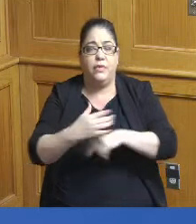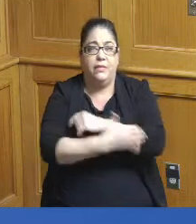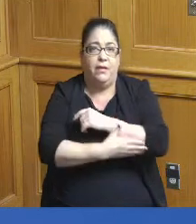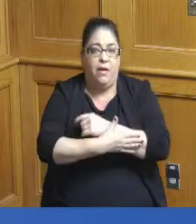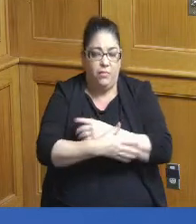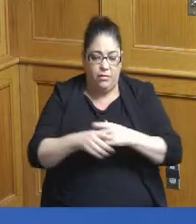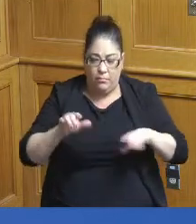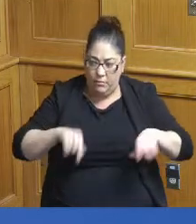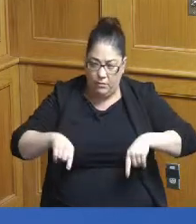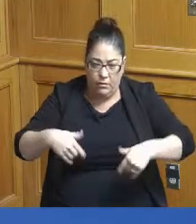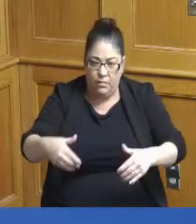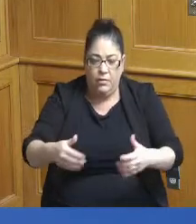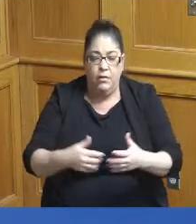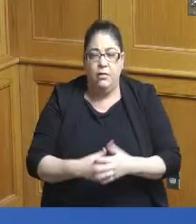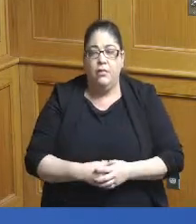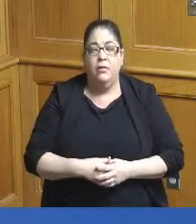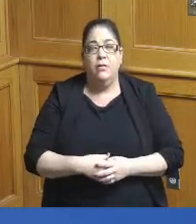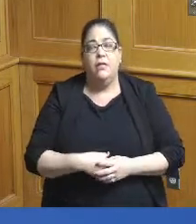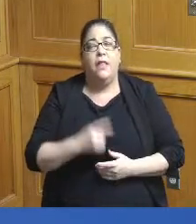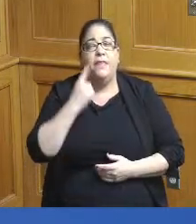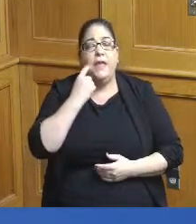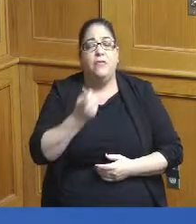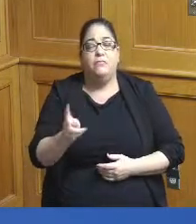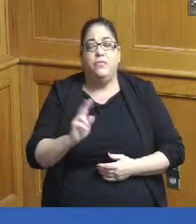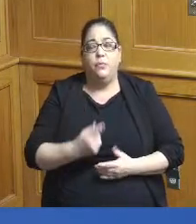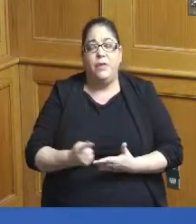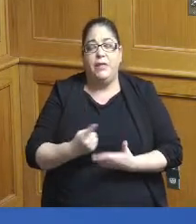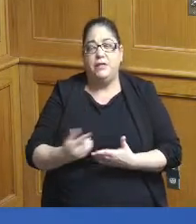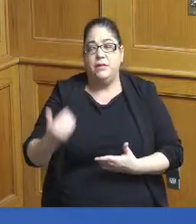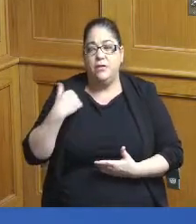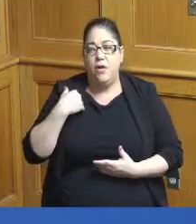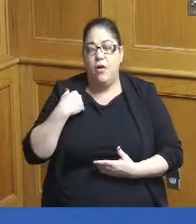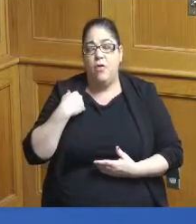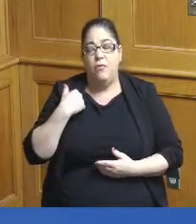I think it was Commissioner Driehaus a couple weeks ago hearkened back to the days of the the